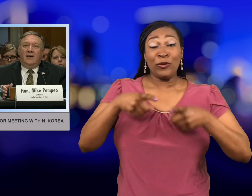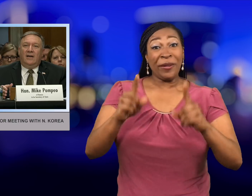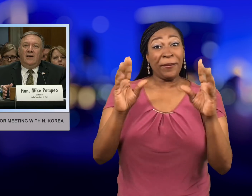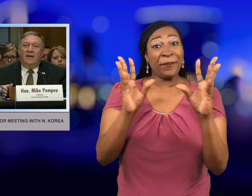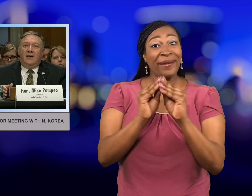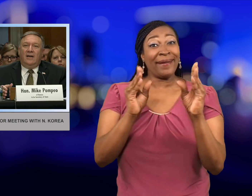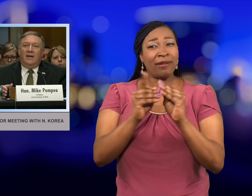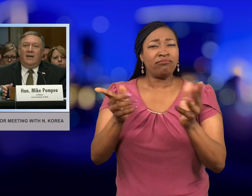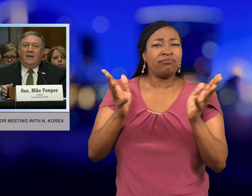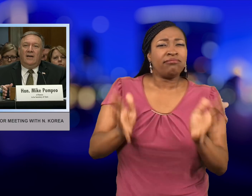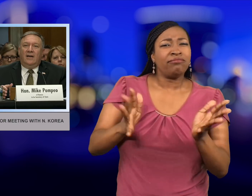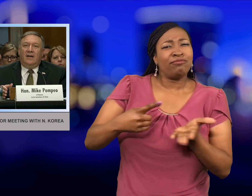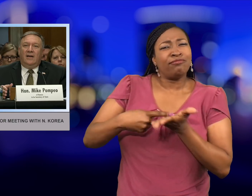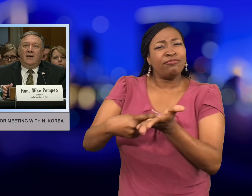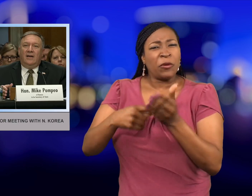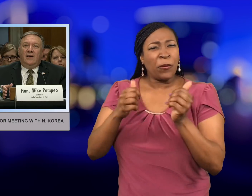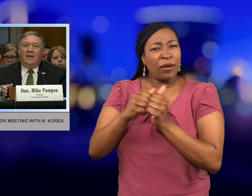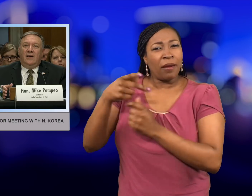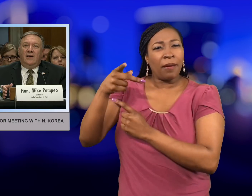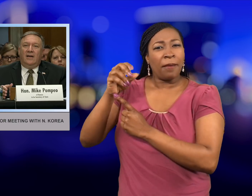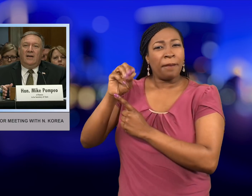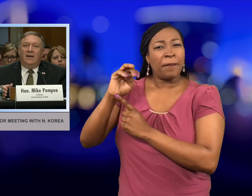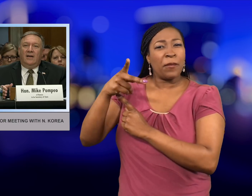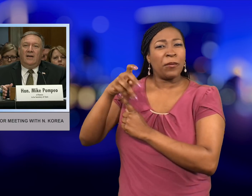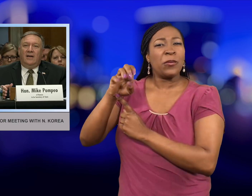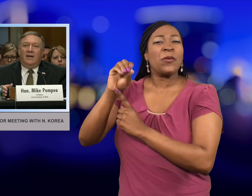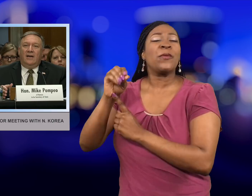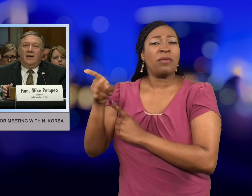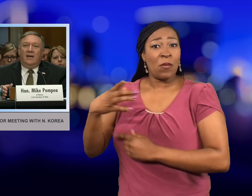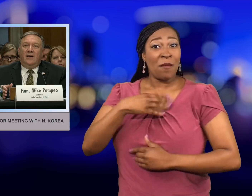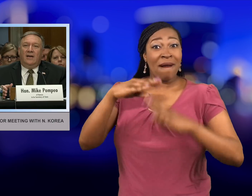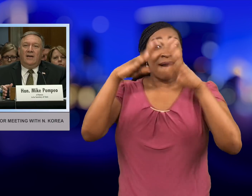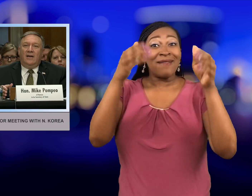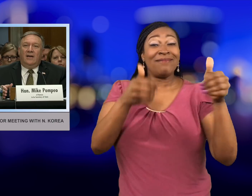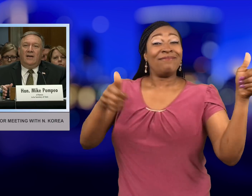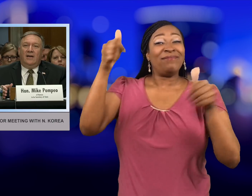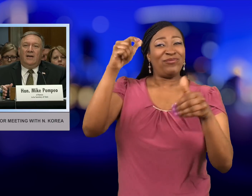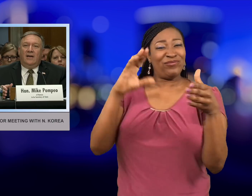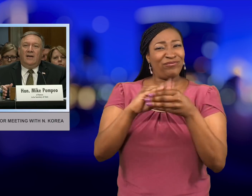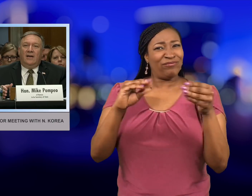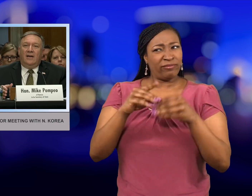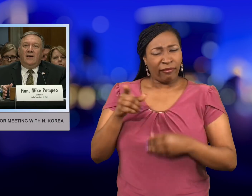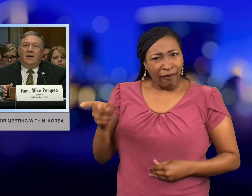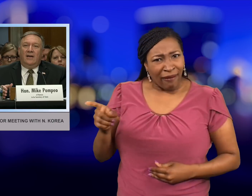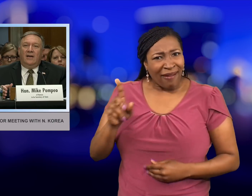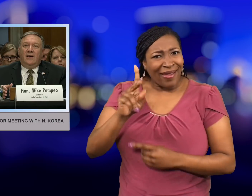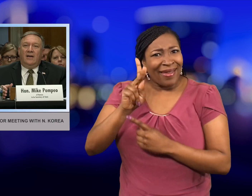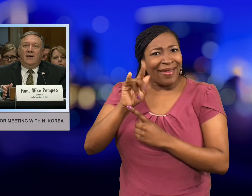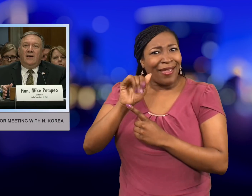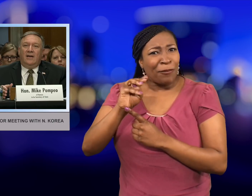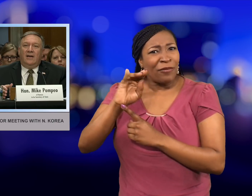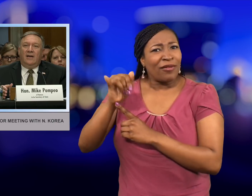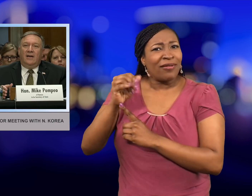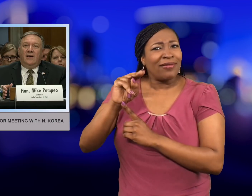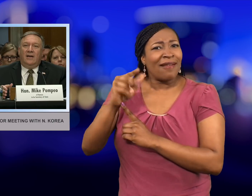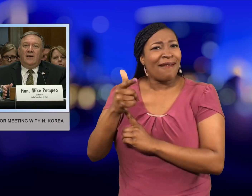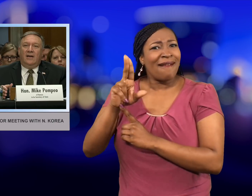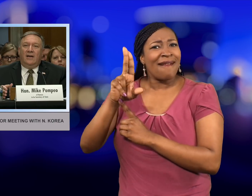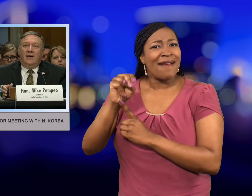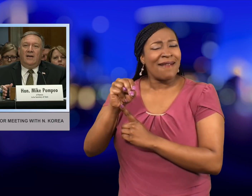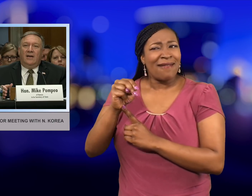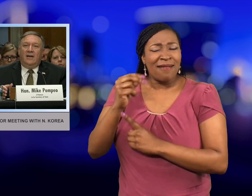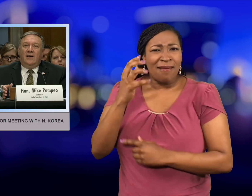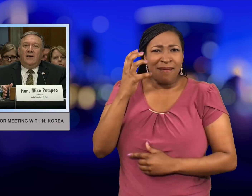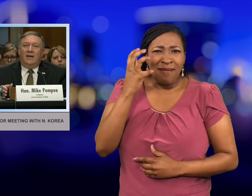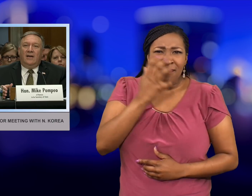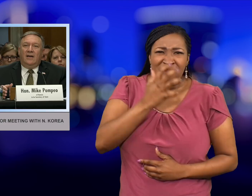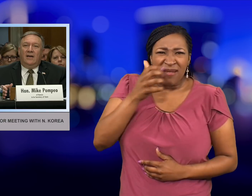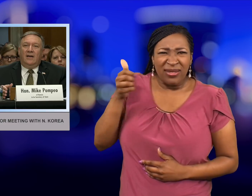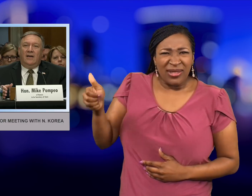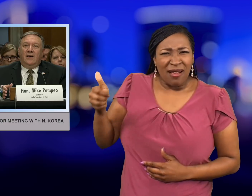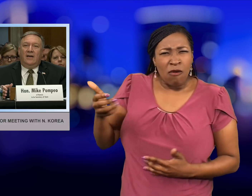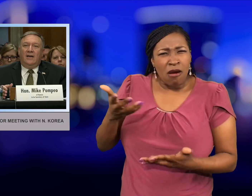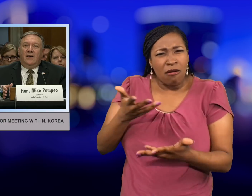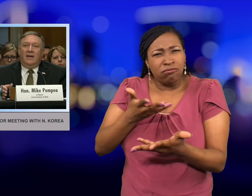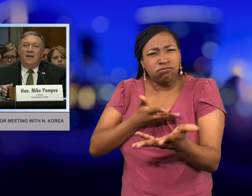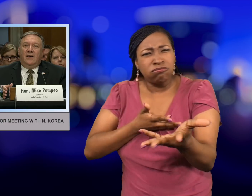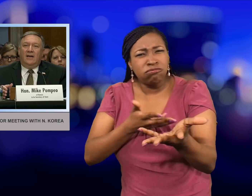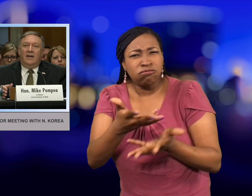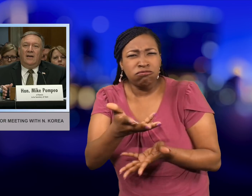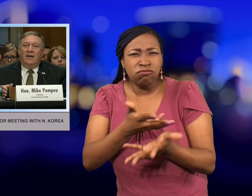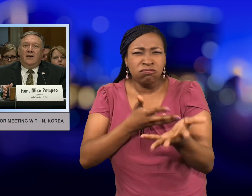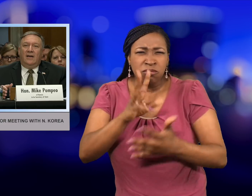A White House official says Kim Jong-Un was personable and well prepared during the talks